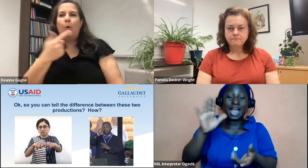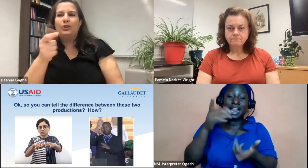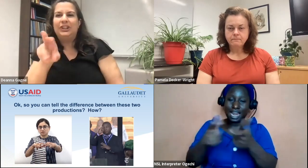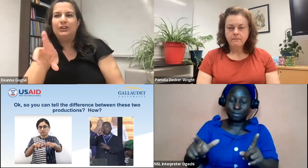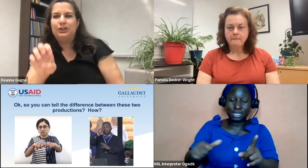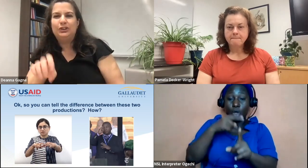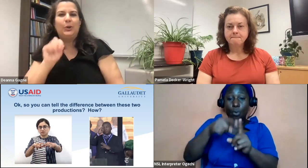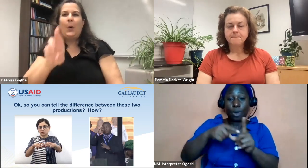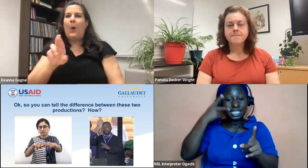that it's just